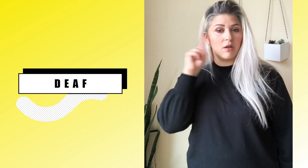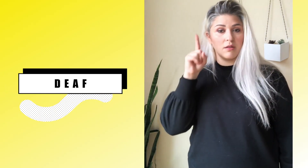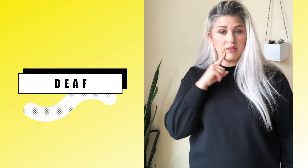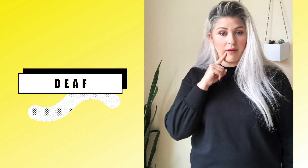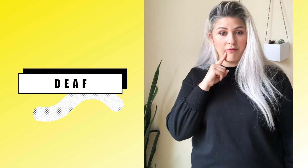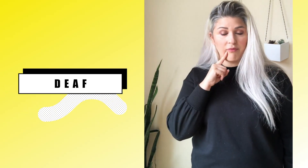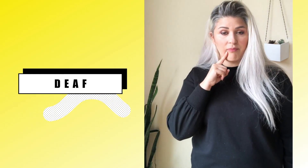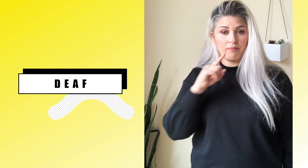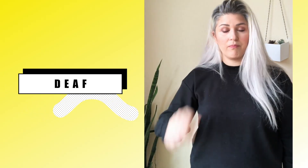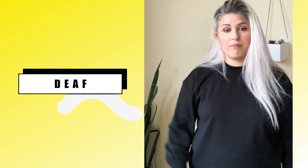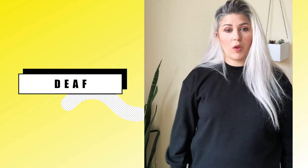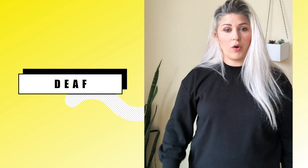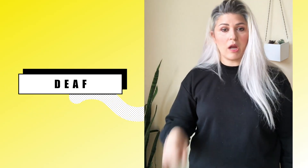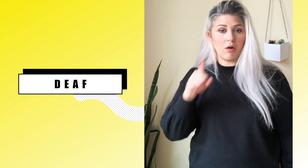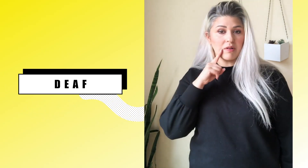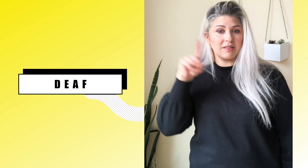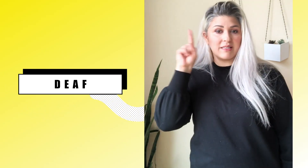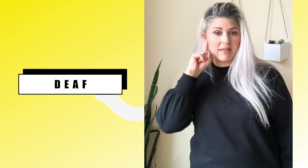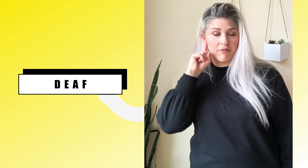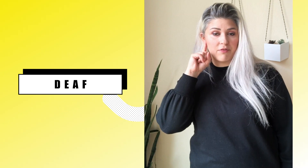right? Deaf or you can go deaf.